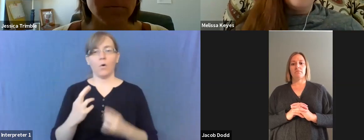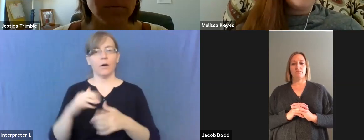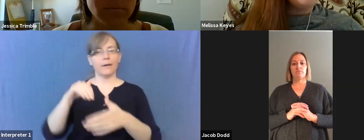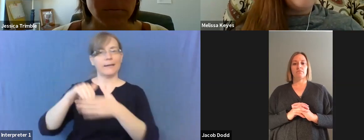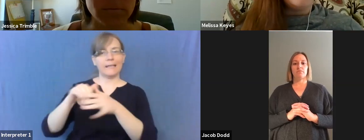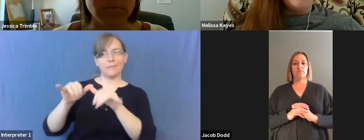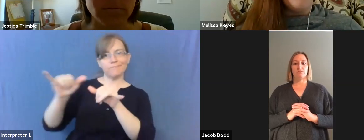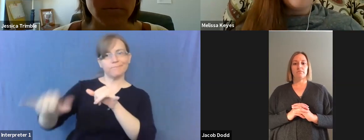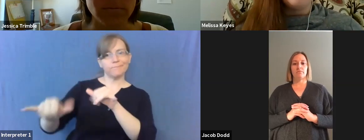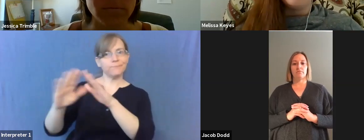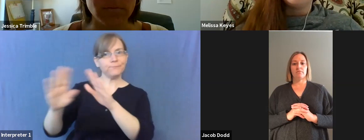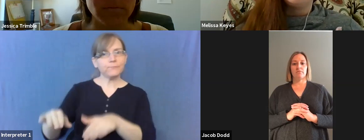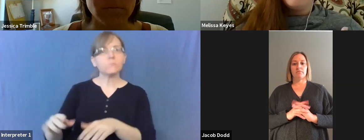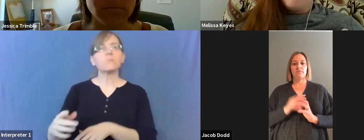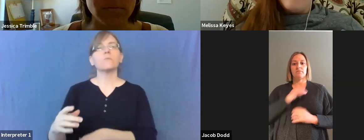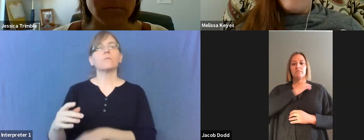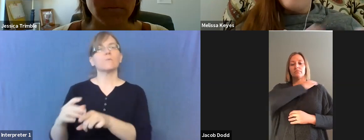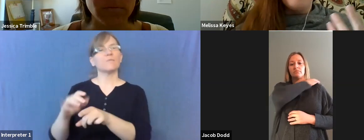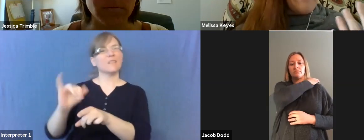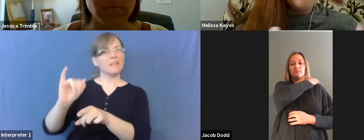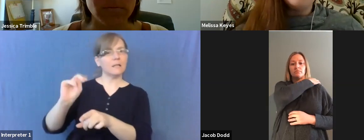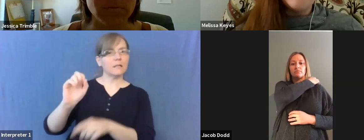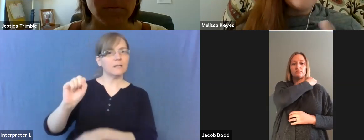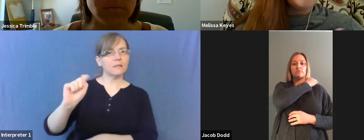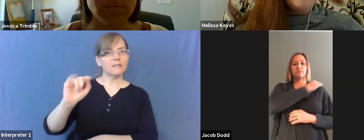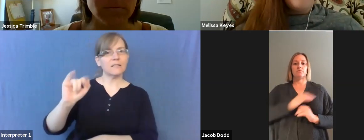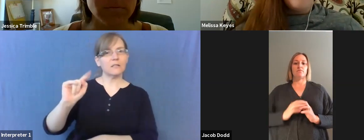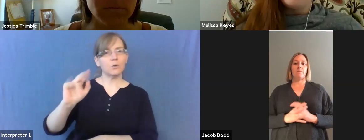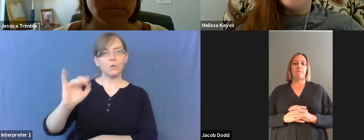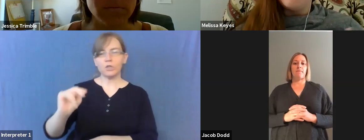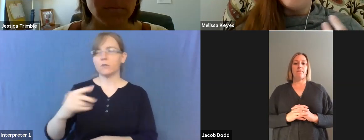discrimination in the workforce, housing opportunities